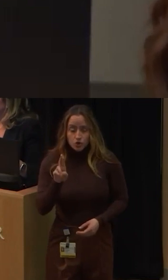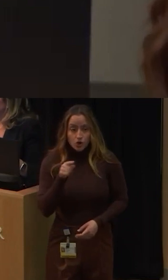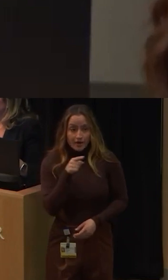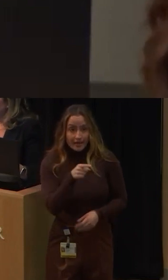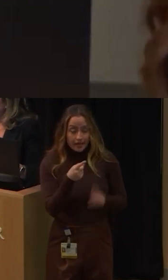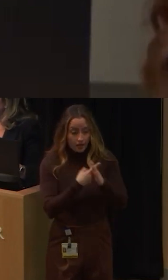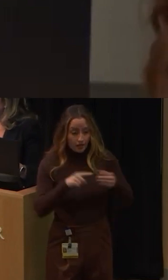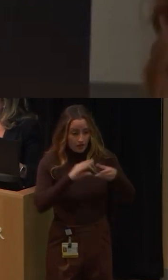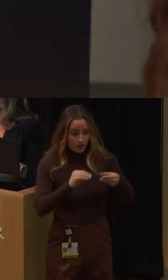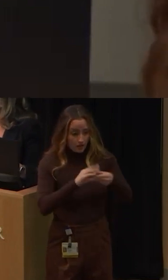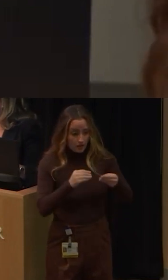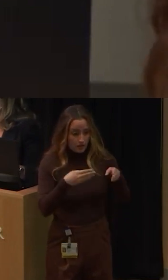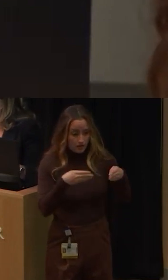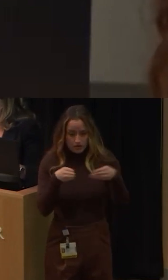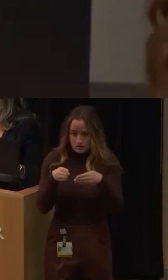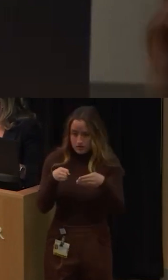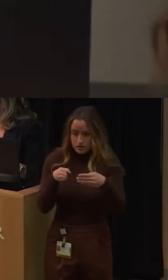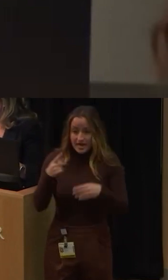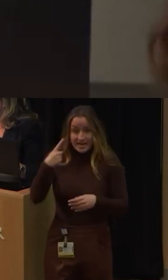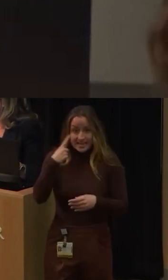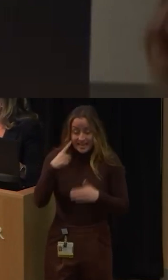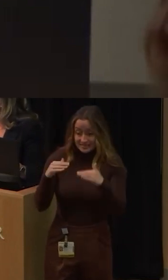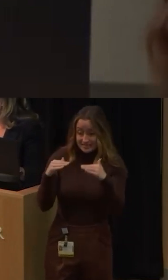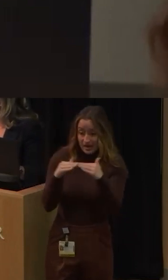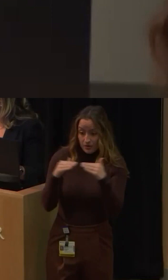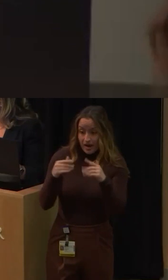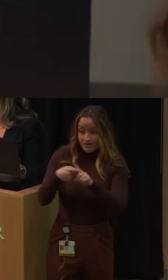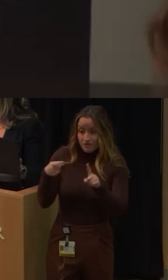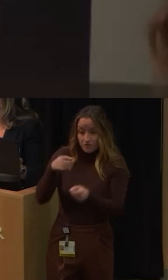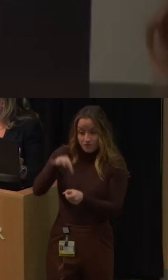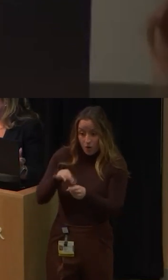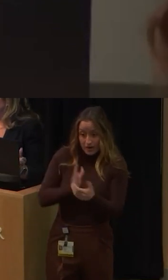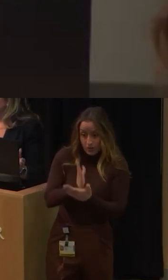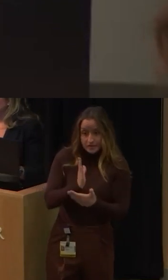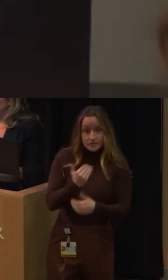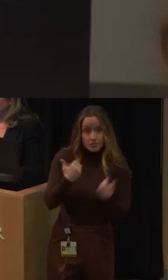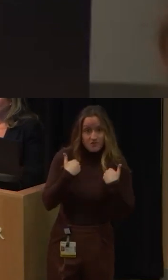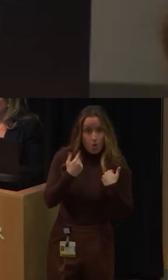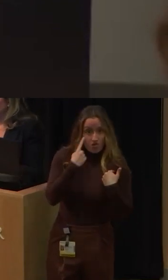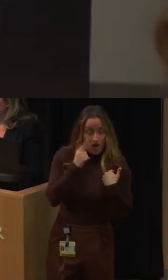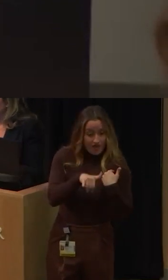that equity's gonna come through the voting rights and realizes that there needs to be a pivot